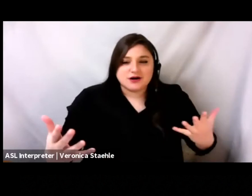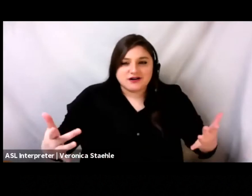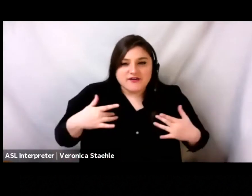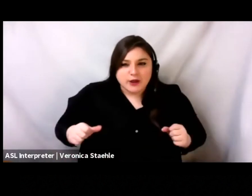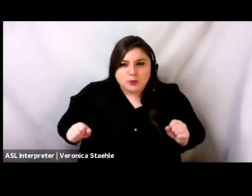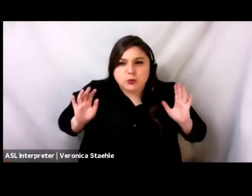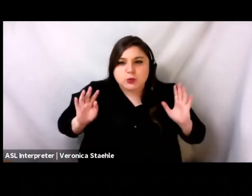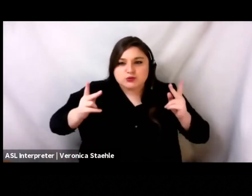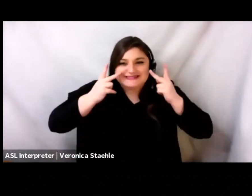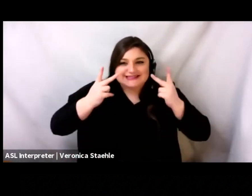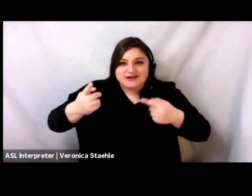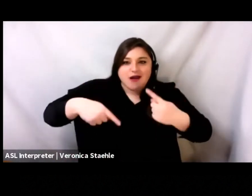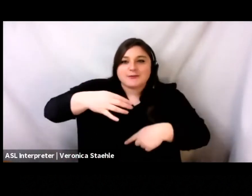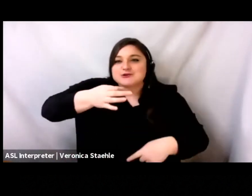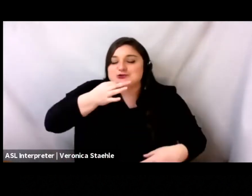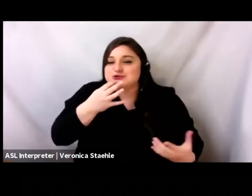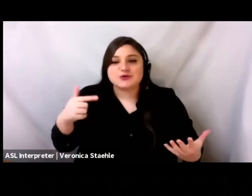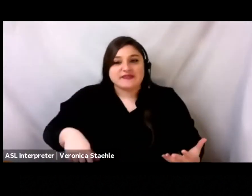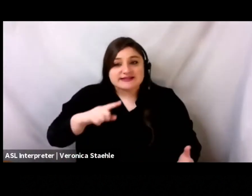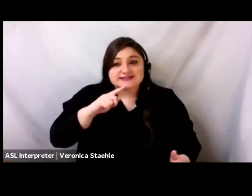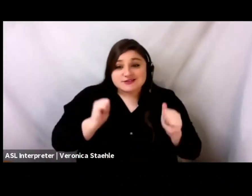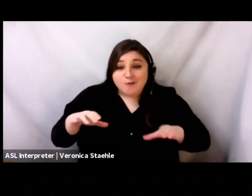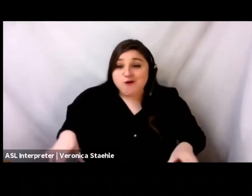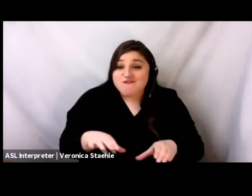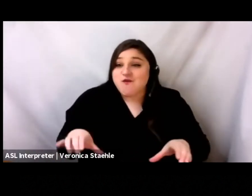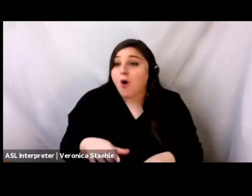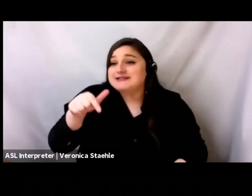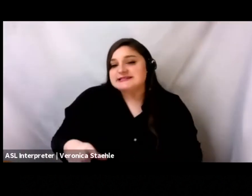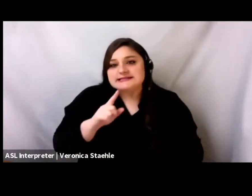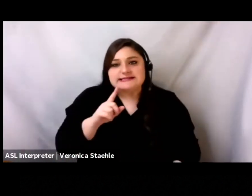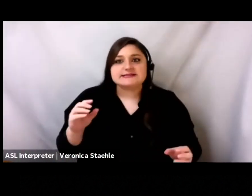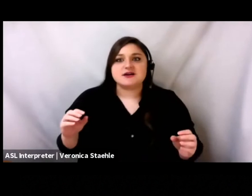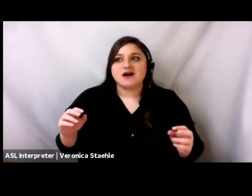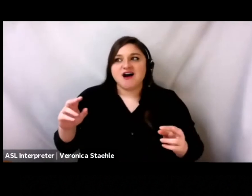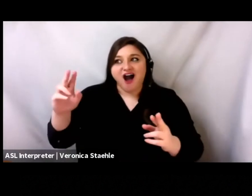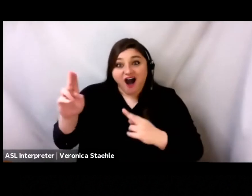beyond the performative. Really I'm seeing that this is an honoring of the time and the expense